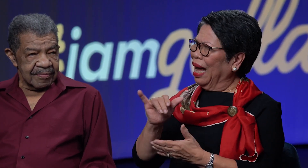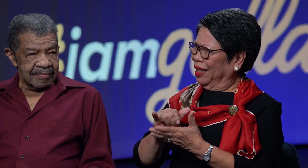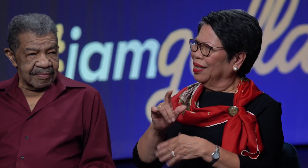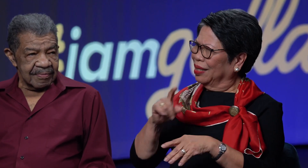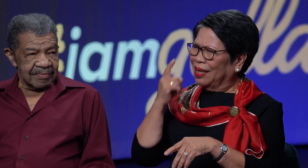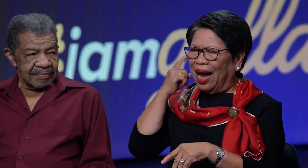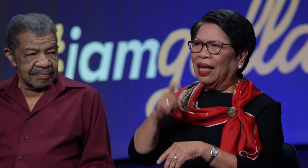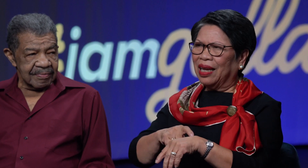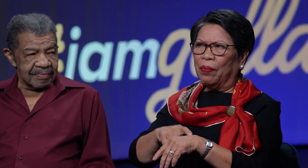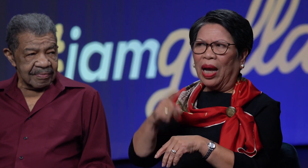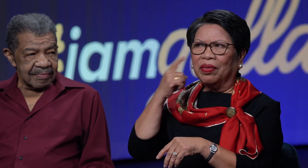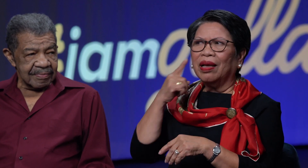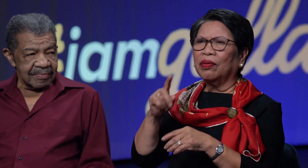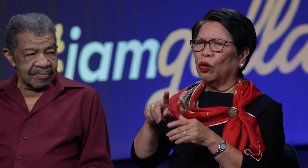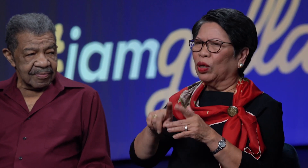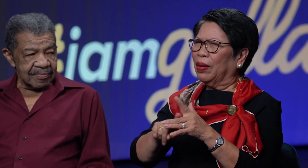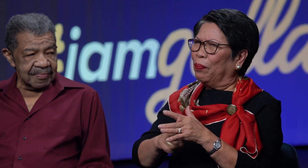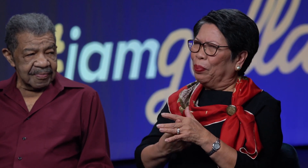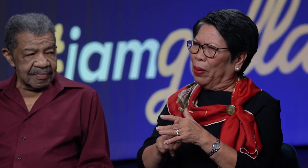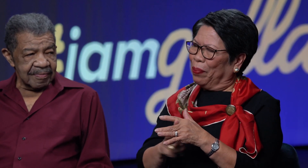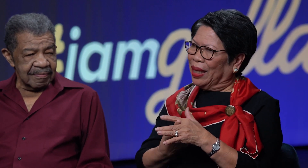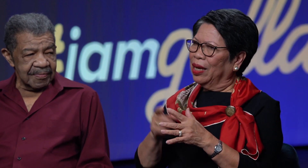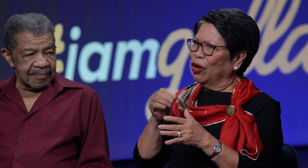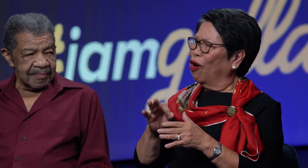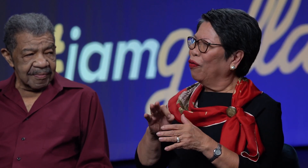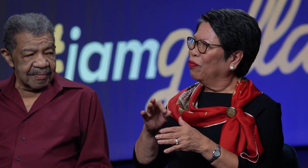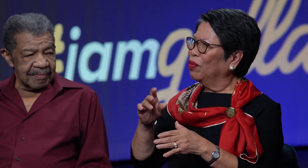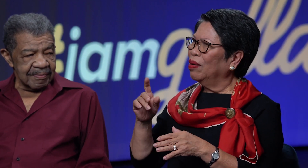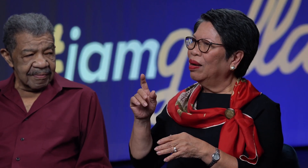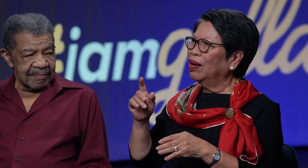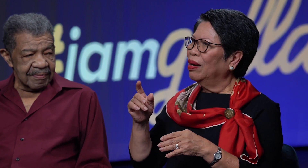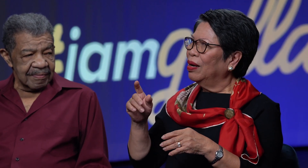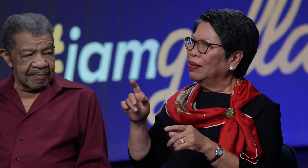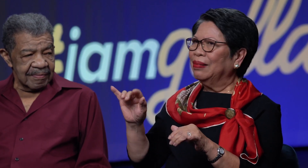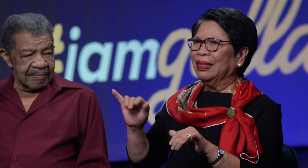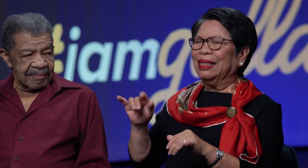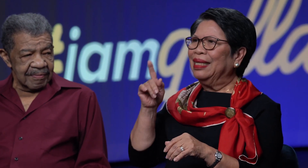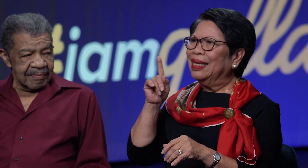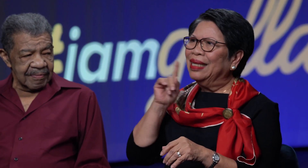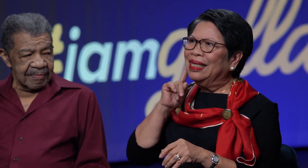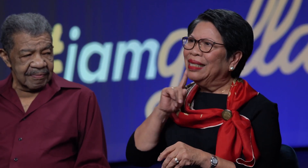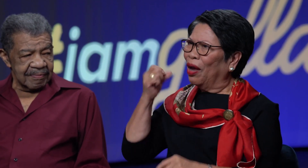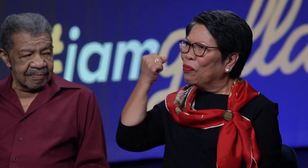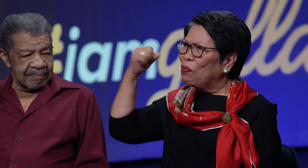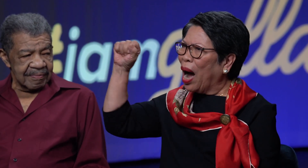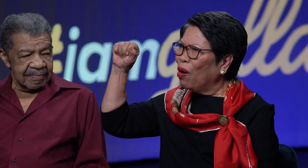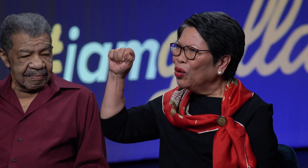At the time, I think it was also the beginning of Deaf power.